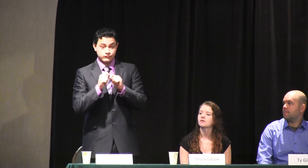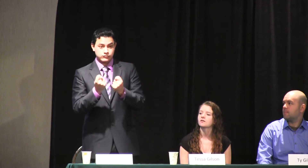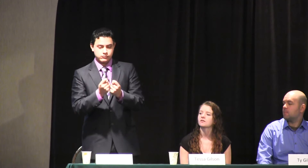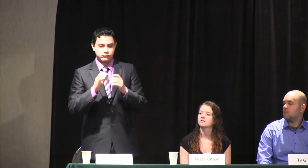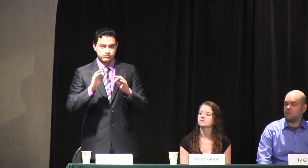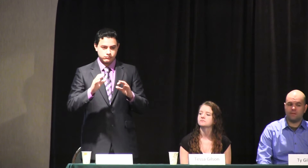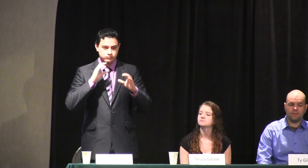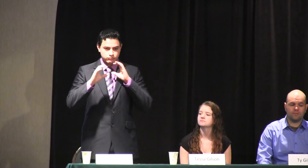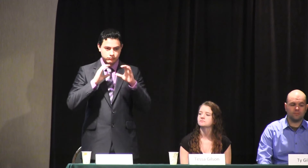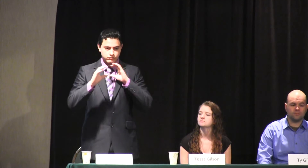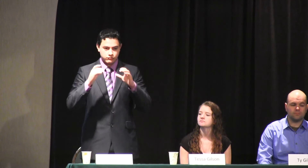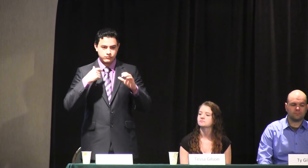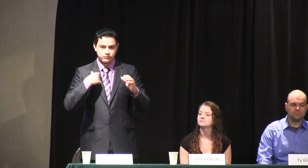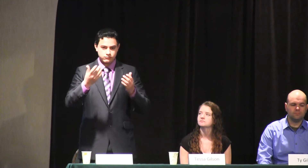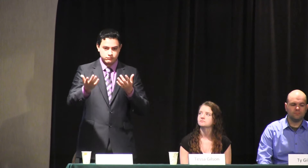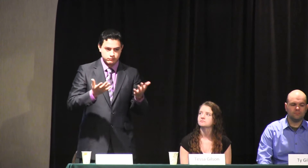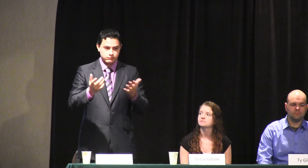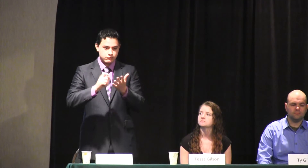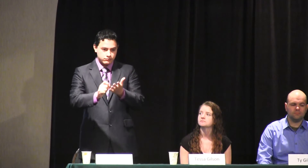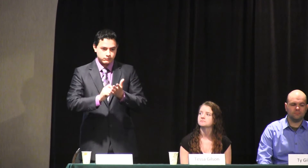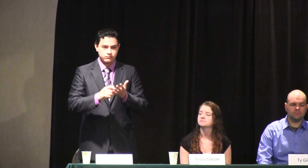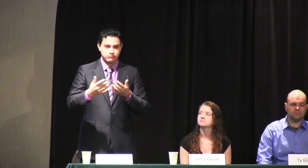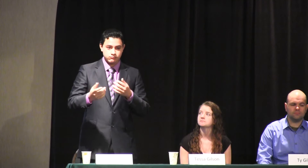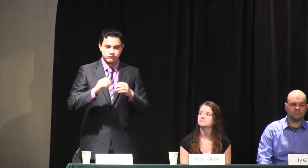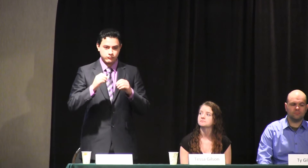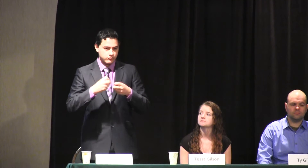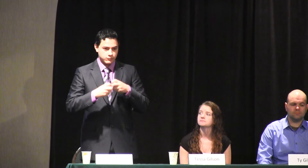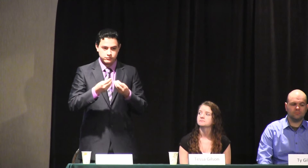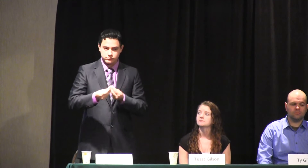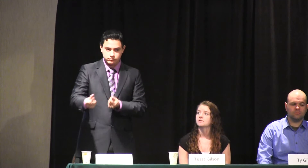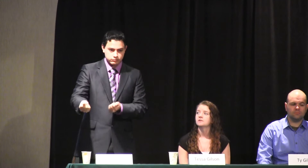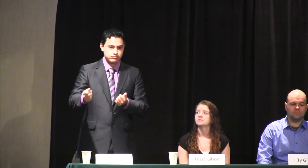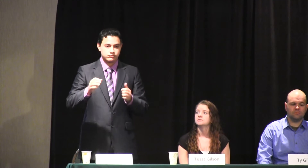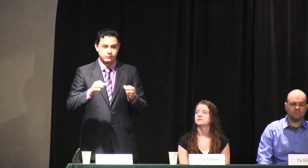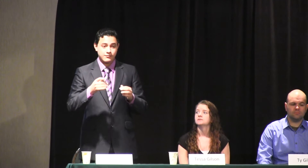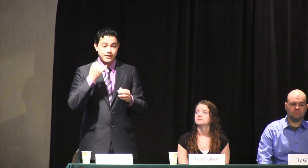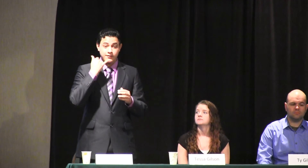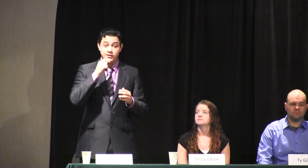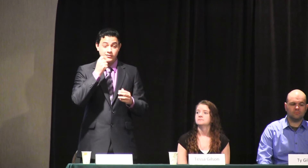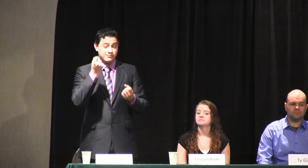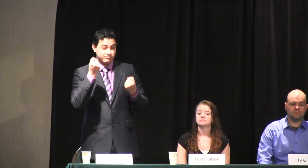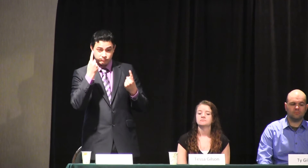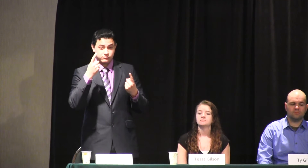And I also have another team member there that we've learned to communicate pretty well, you know, with writing and such.